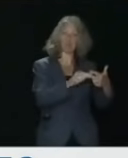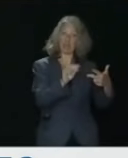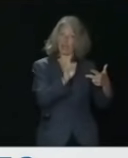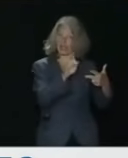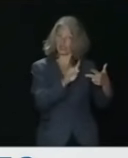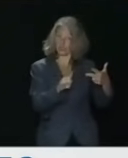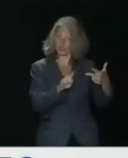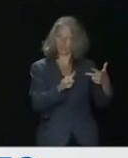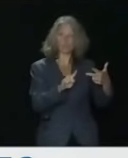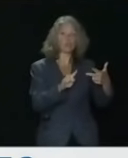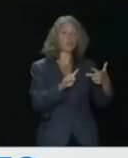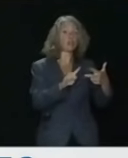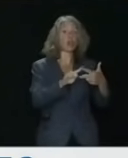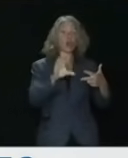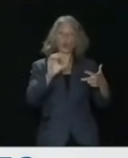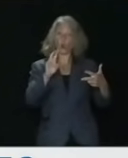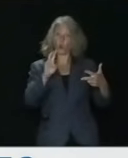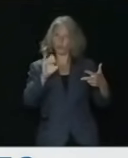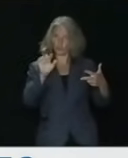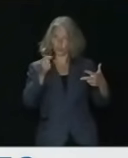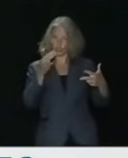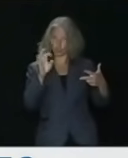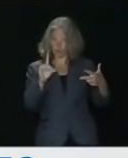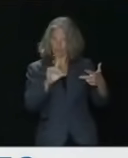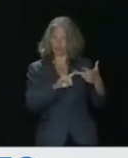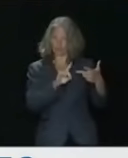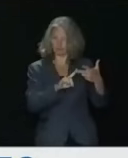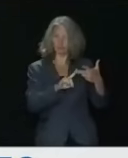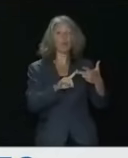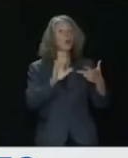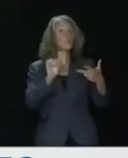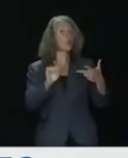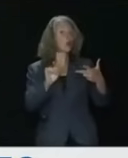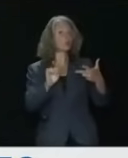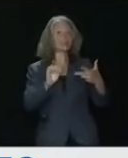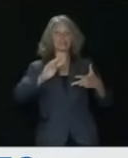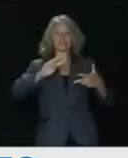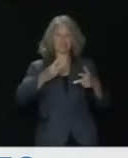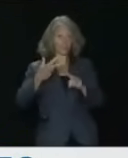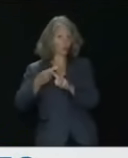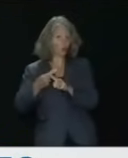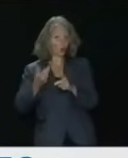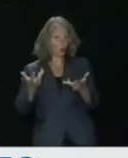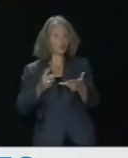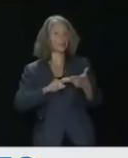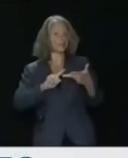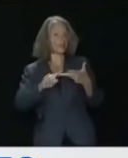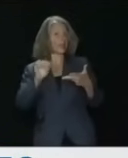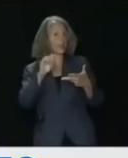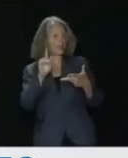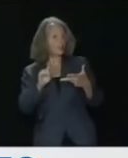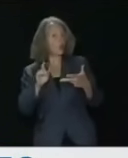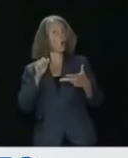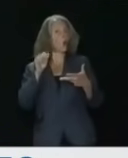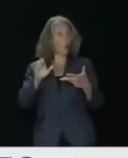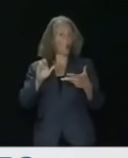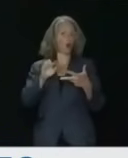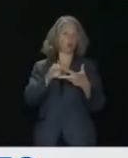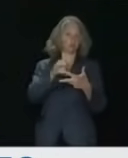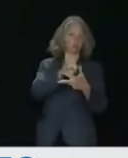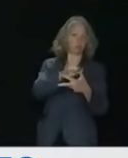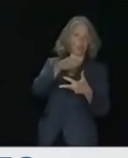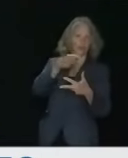PEOPLE WHO RECEIVED THE FIRST